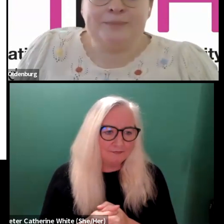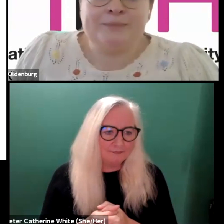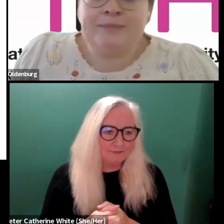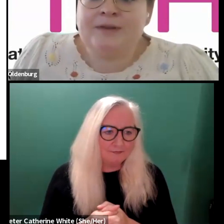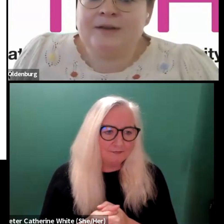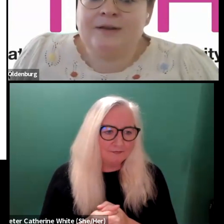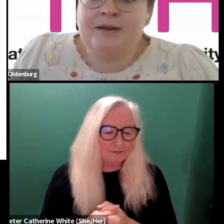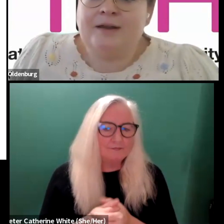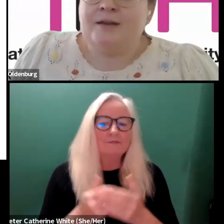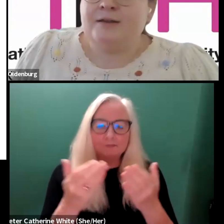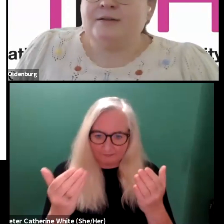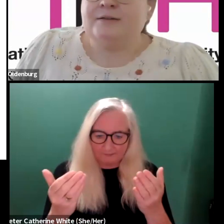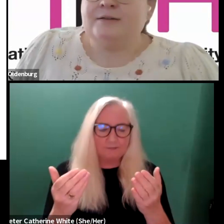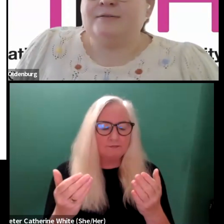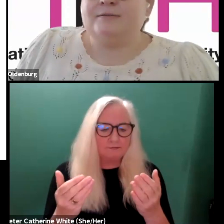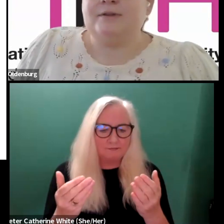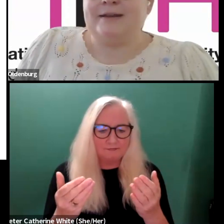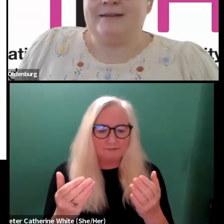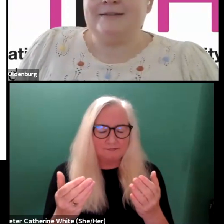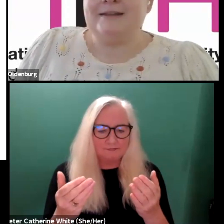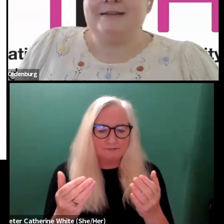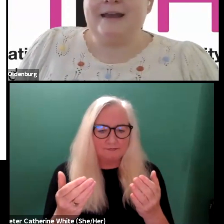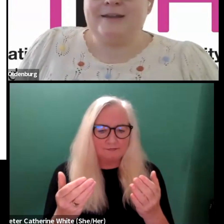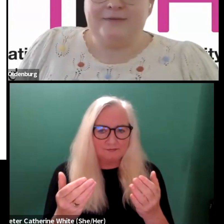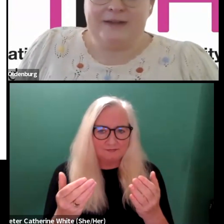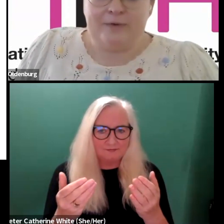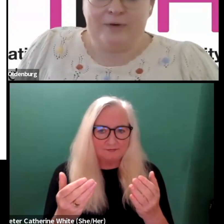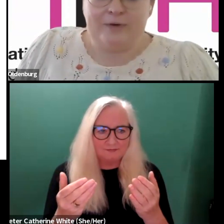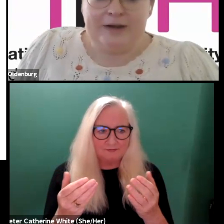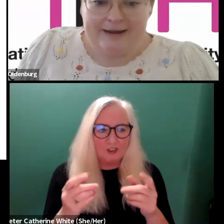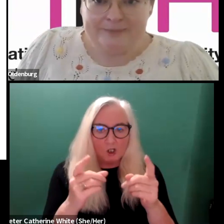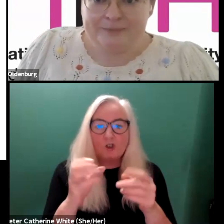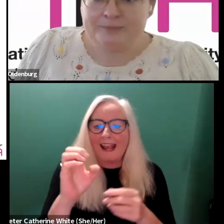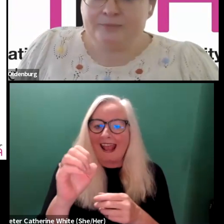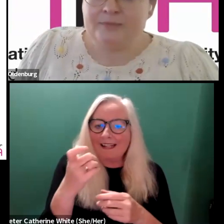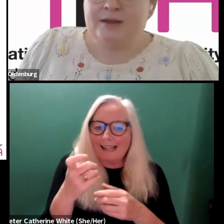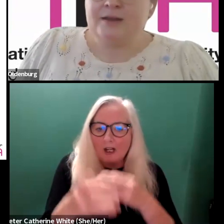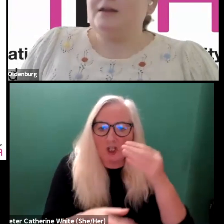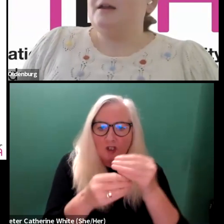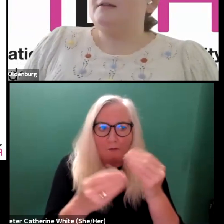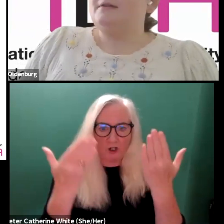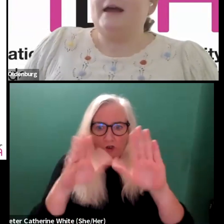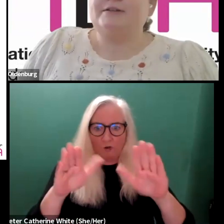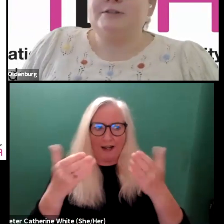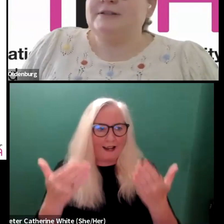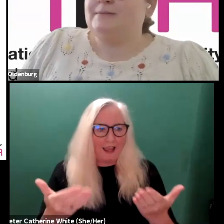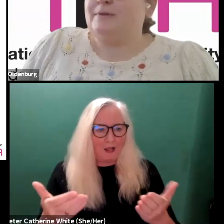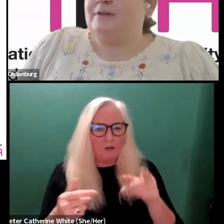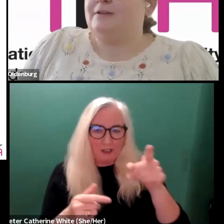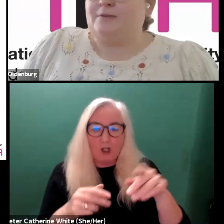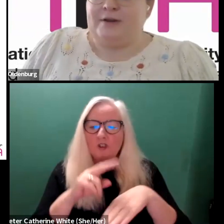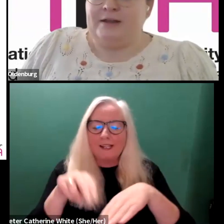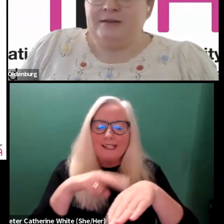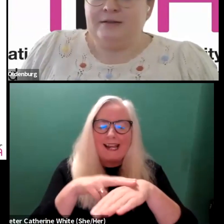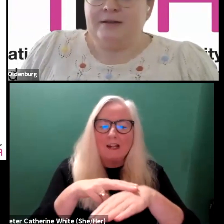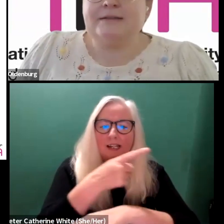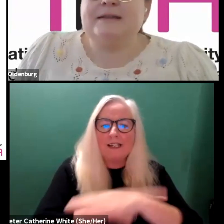Get into the executive summary now. The National Disability Authority is the in or the NDA.